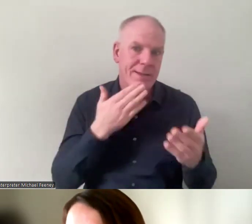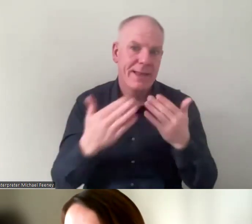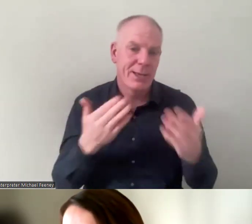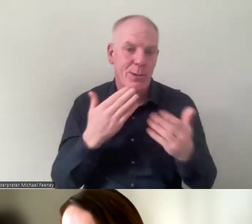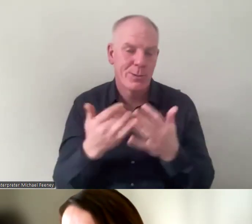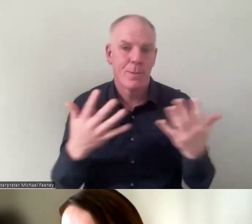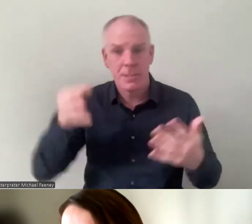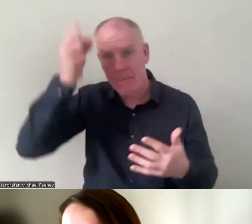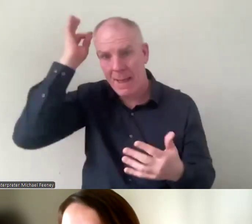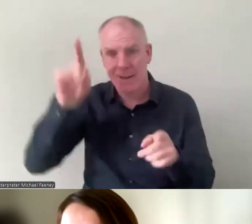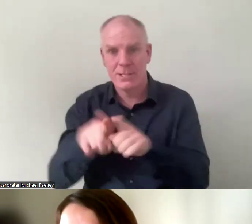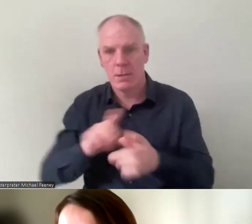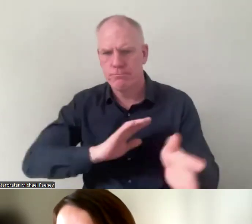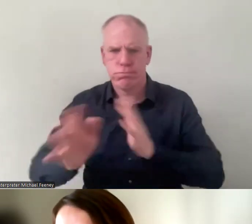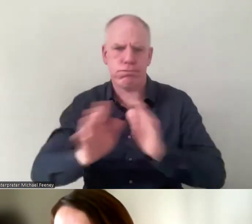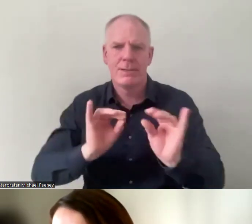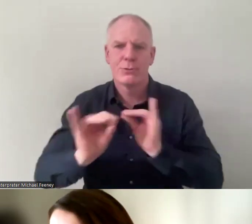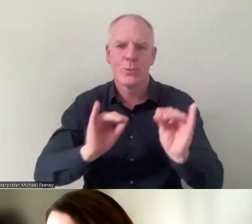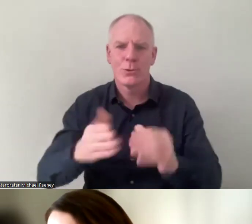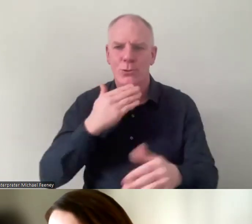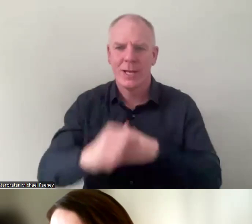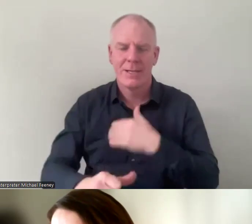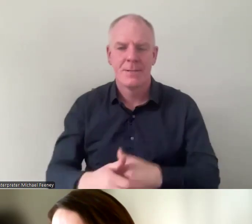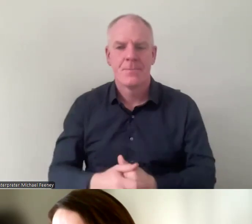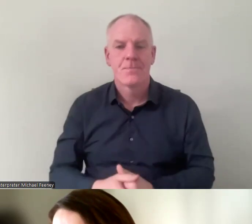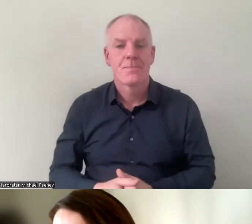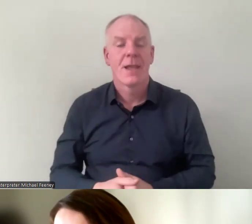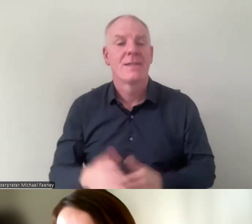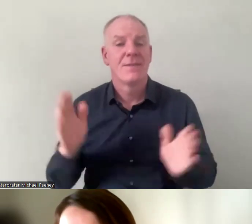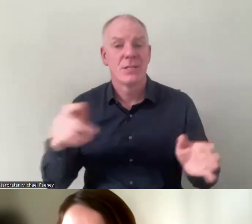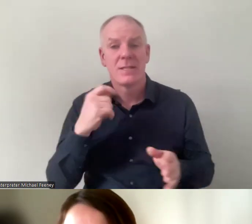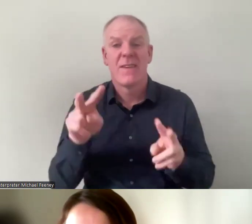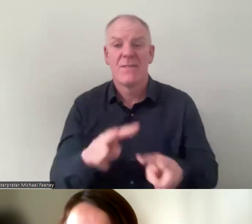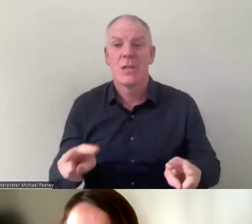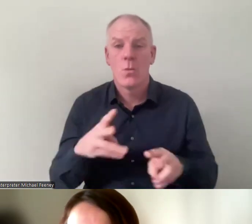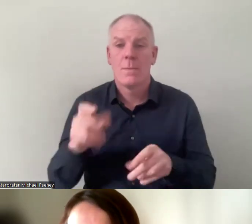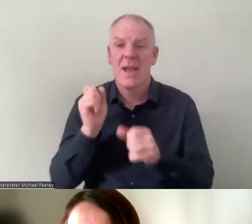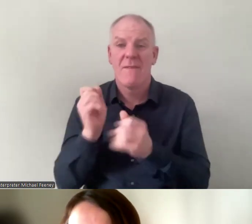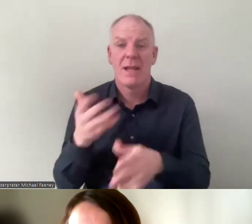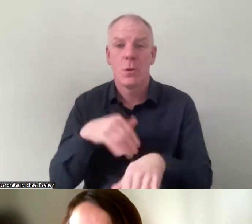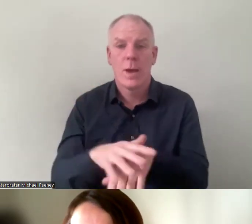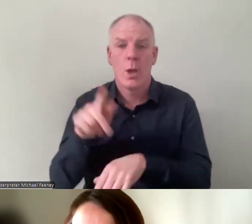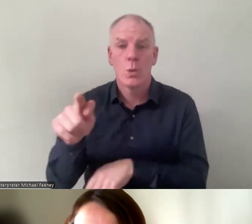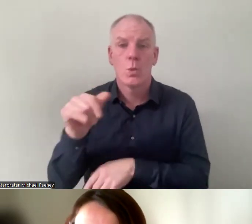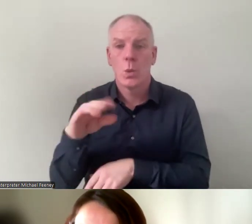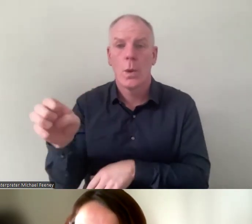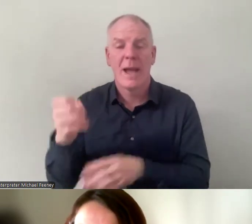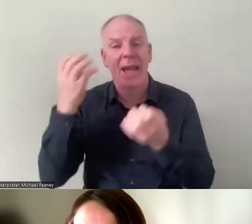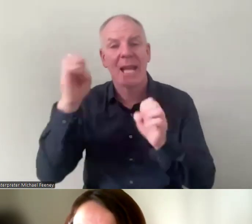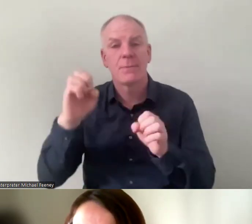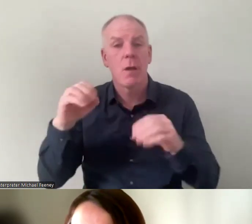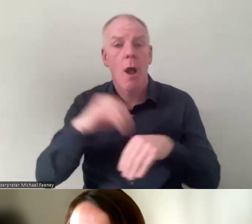Michael as well for your interpretation today. And as I say, this video will be on our YouTube page. The exhibition is on for free in the Gallery until the sixth of